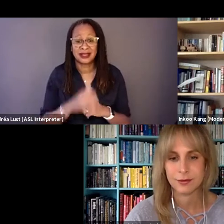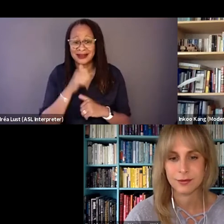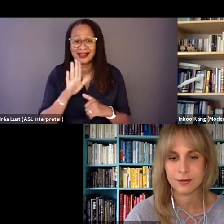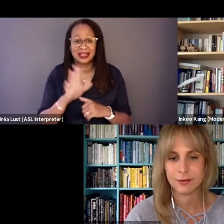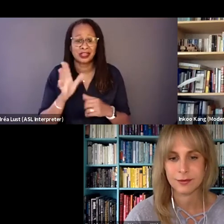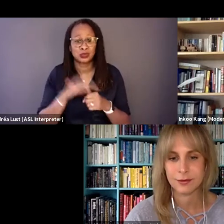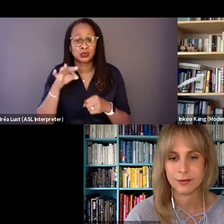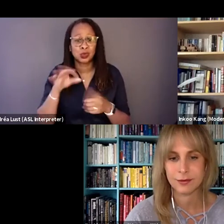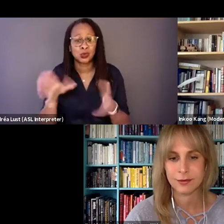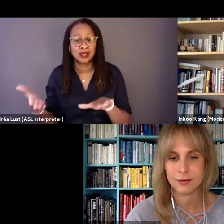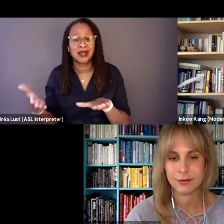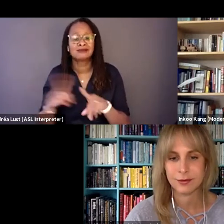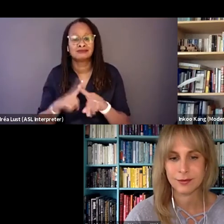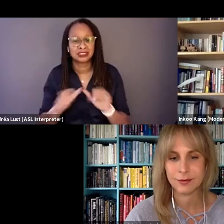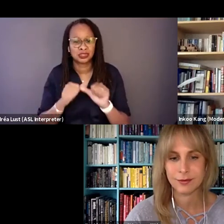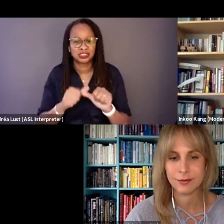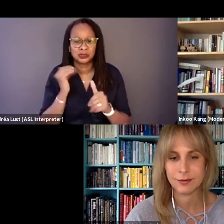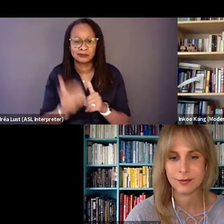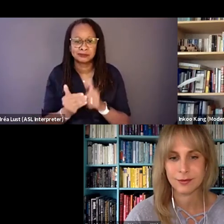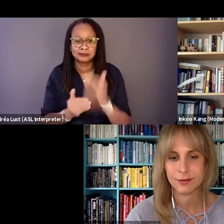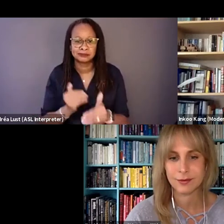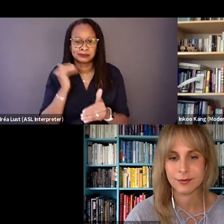but you just keep moving forward despite all the obstacles.